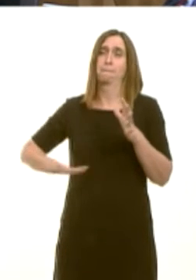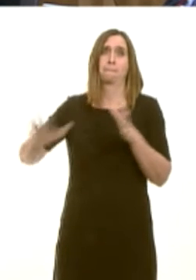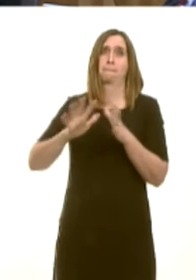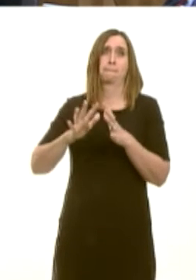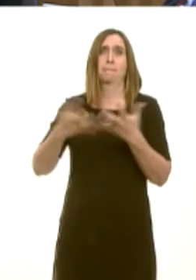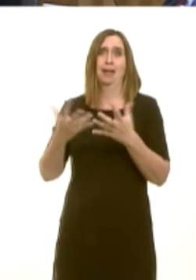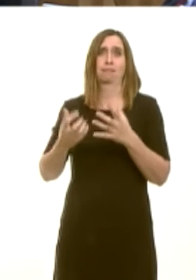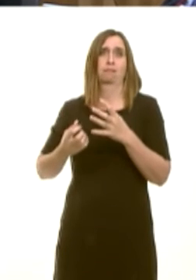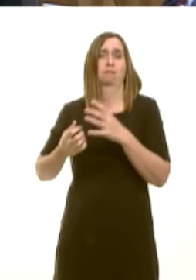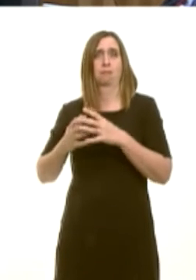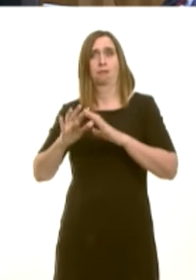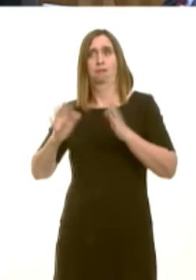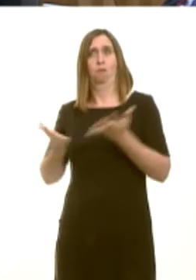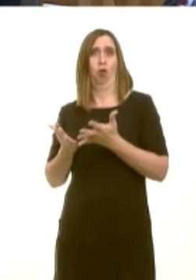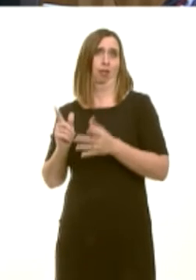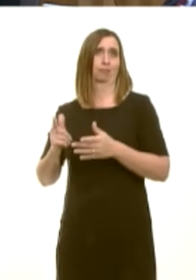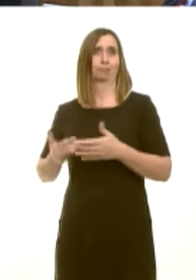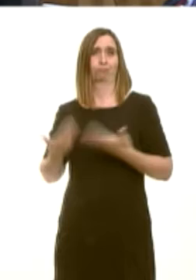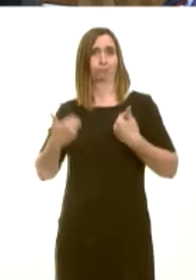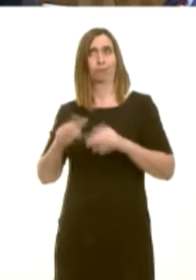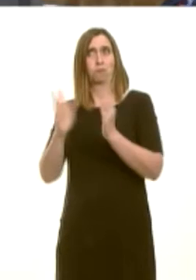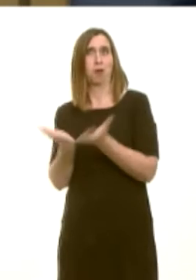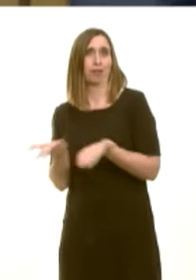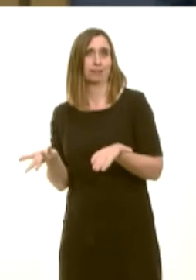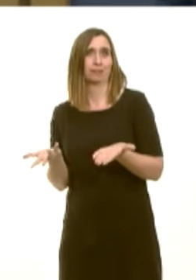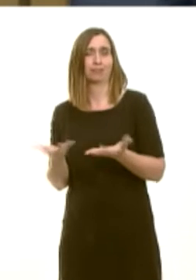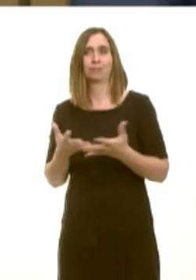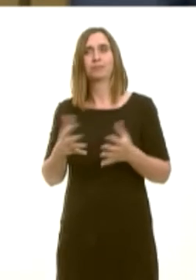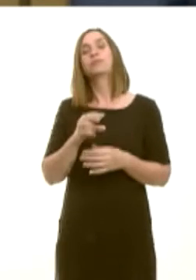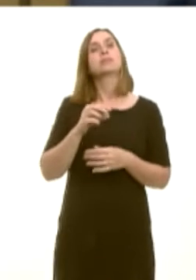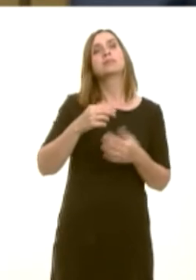I look forward to the updates as well from Welsh local health boards on how theyíre